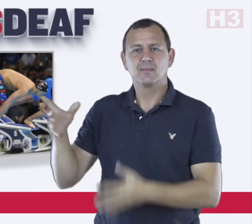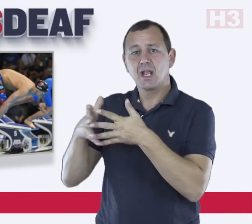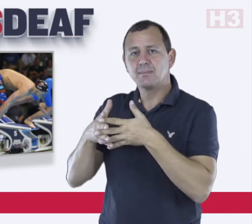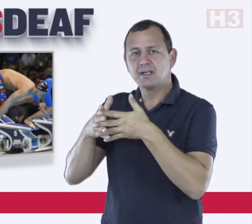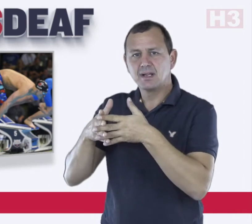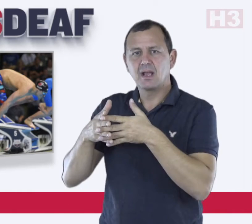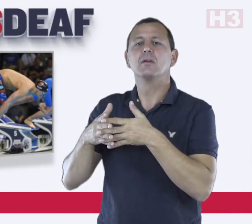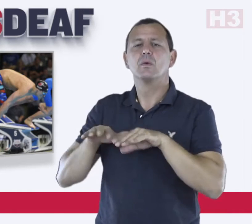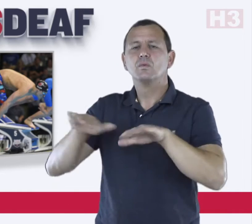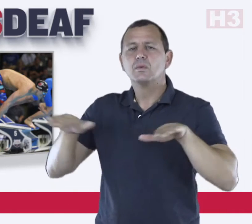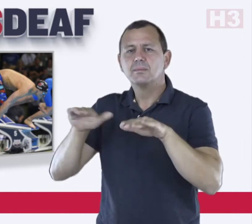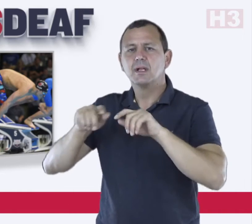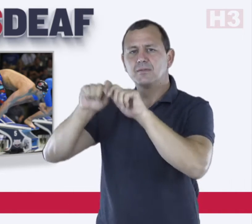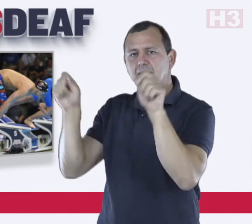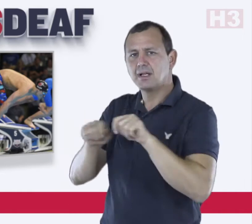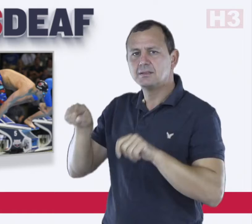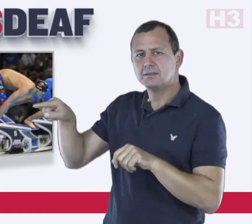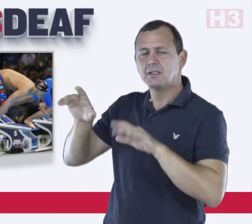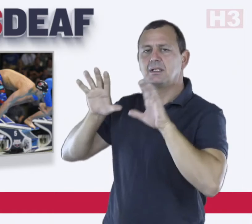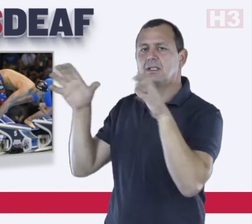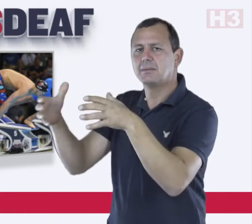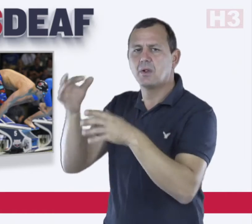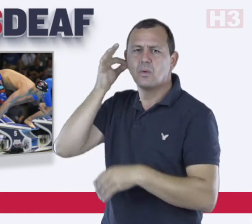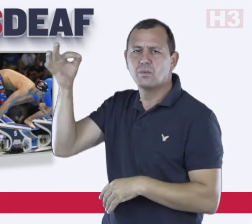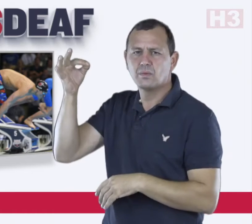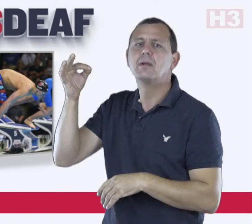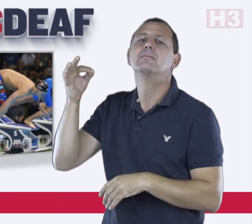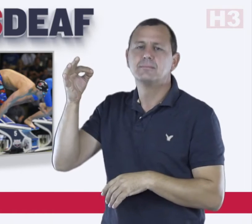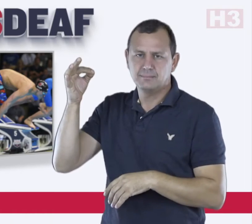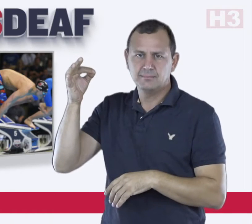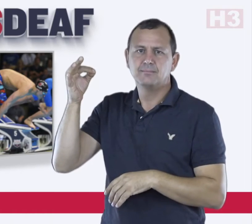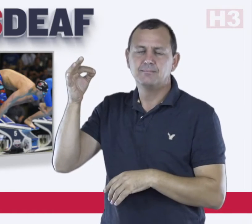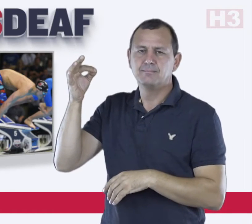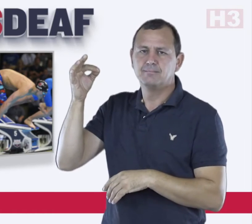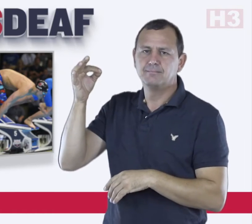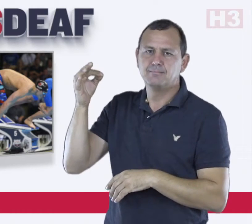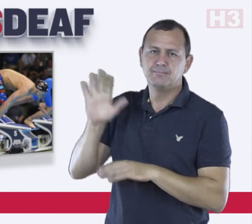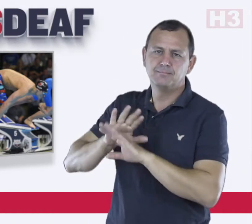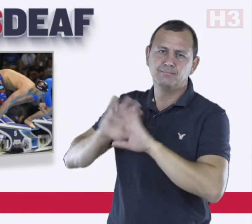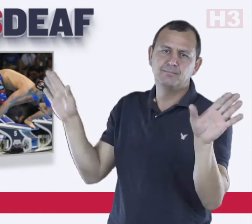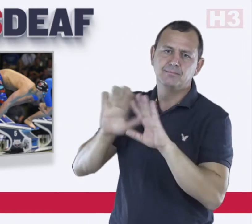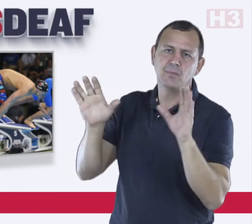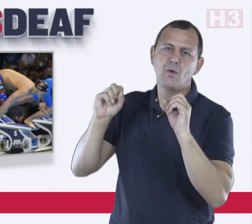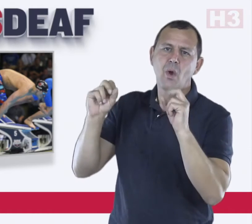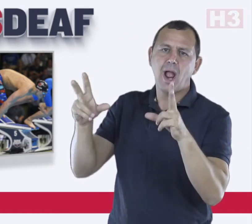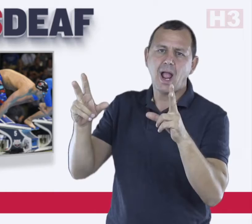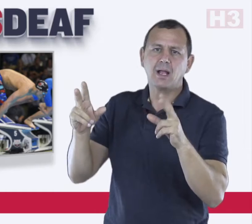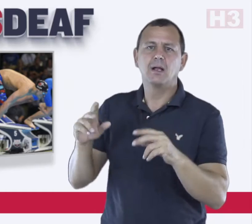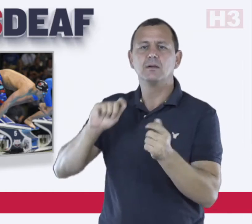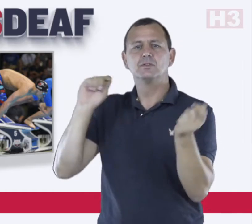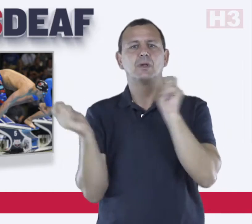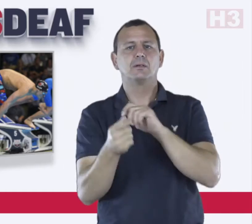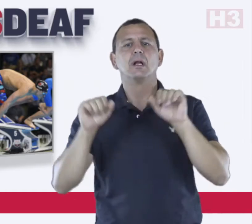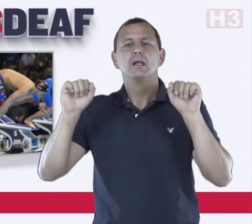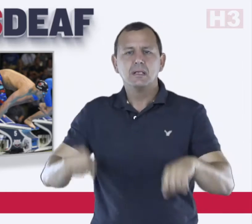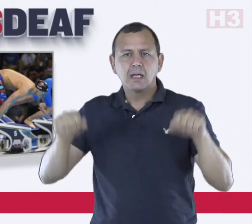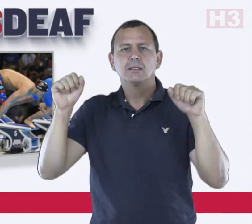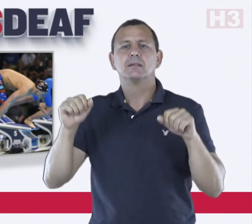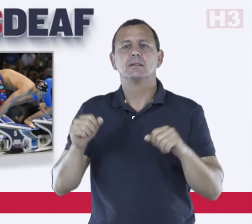USA Swimming finally backed off and changed their decision.